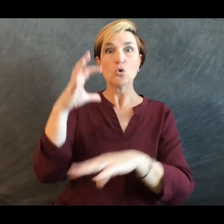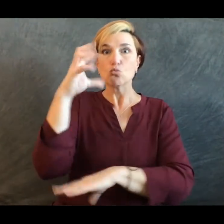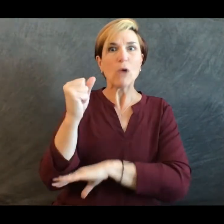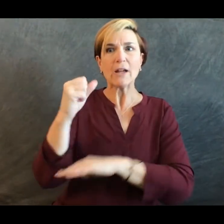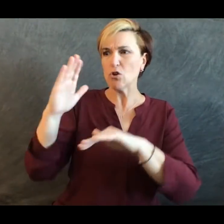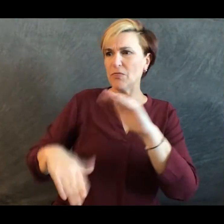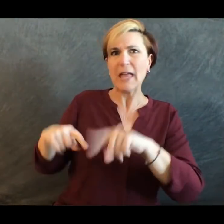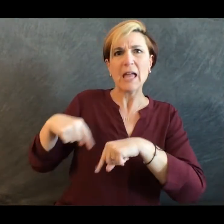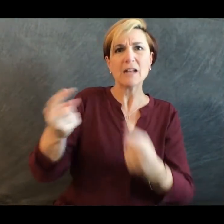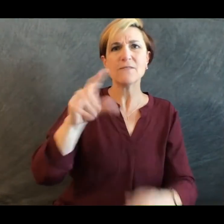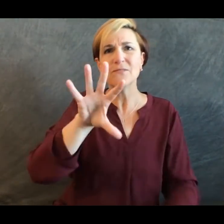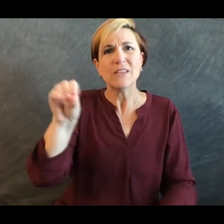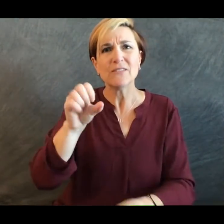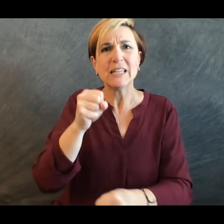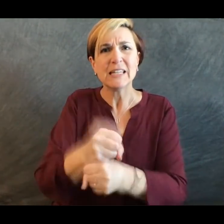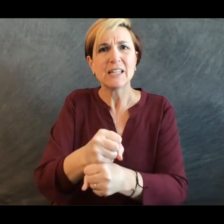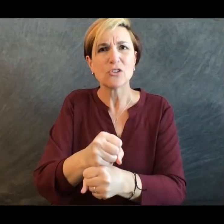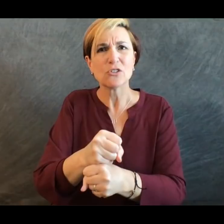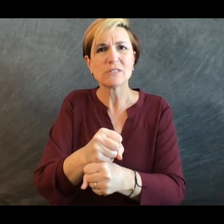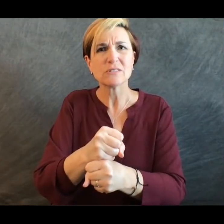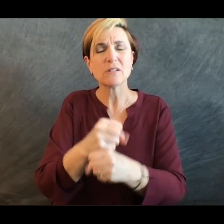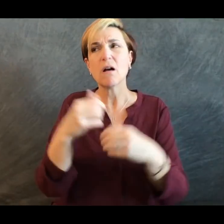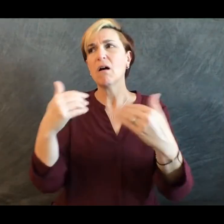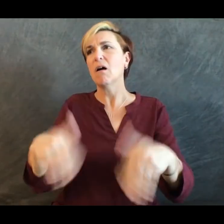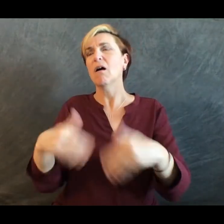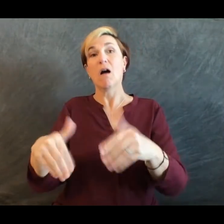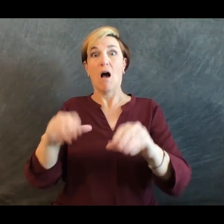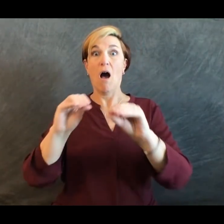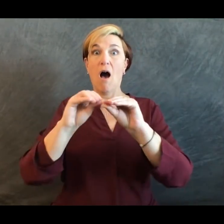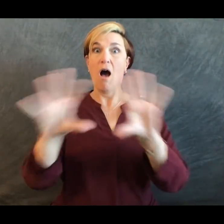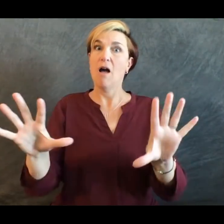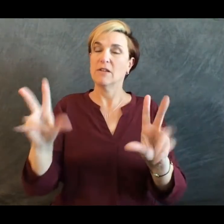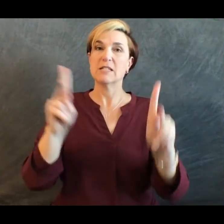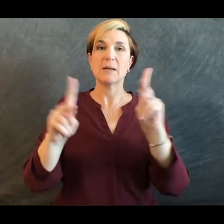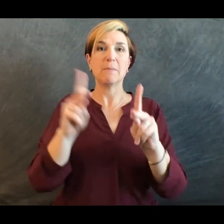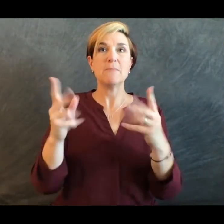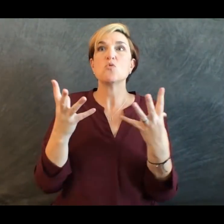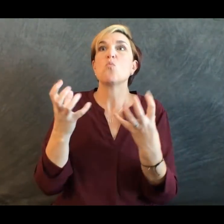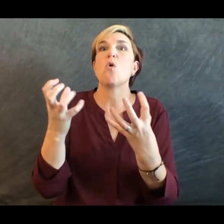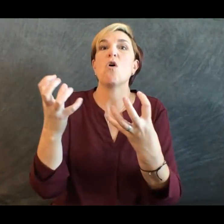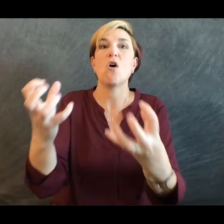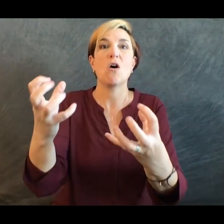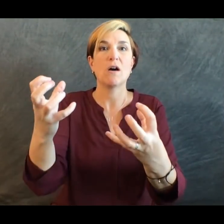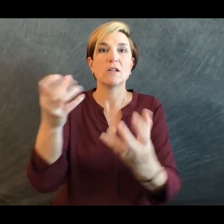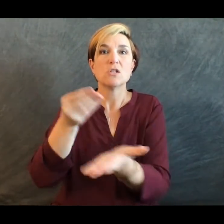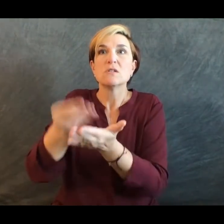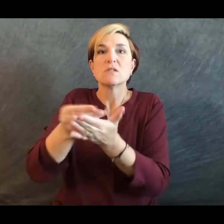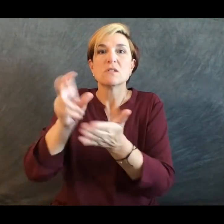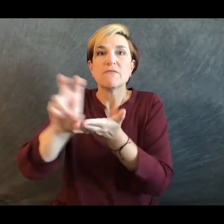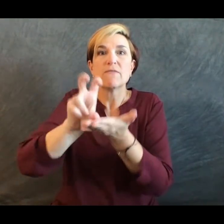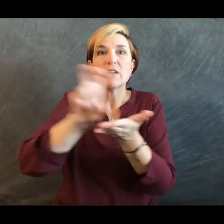that there's a pent-up demand that tells you they want to get back there's something good going to happen I really believe that there's something very good